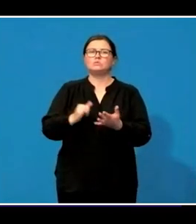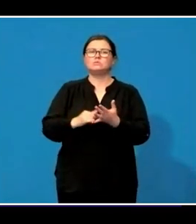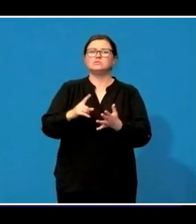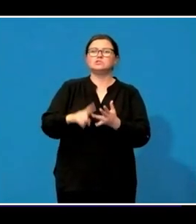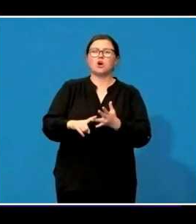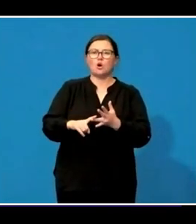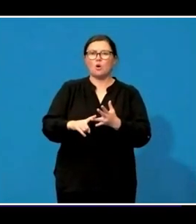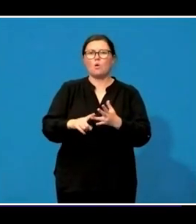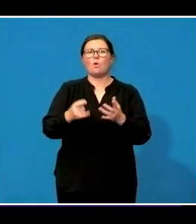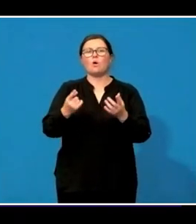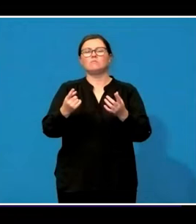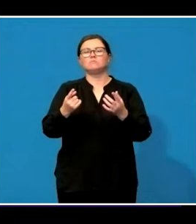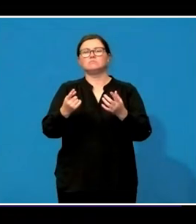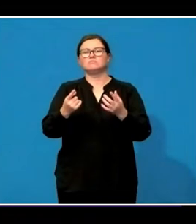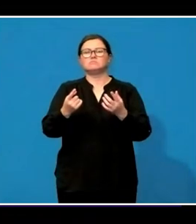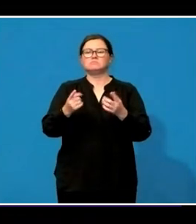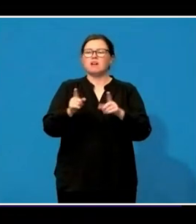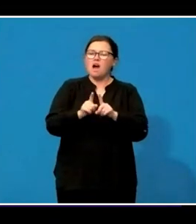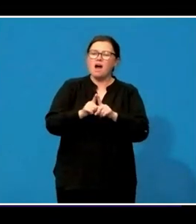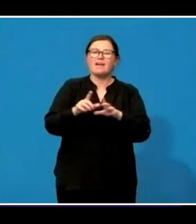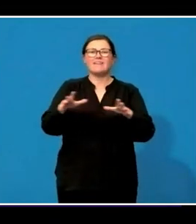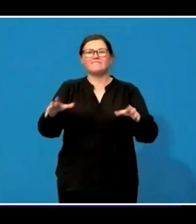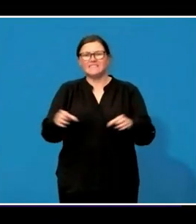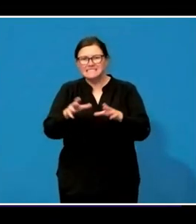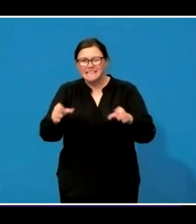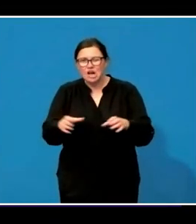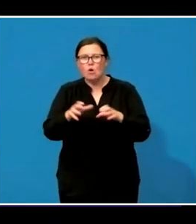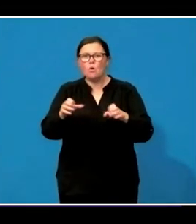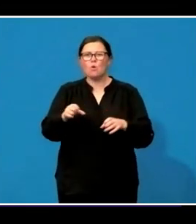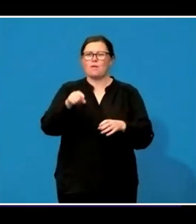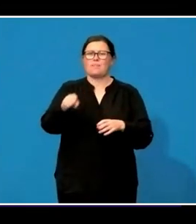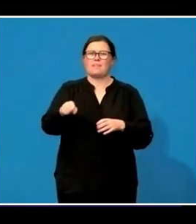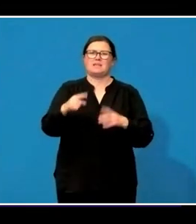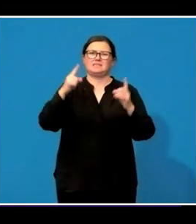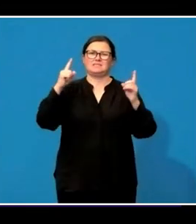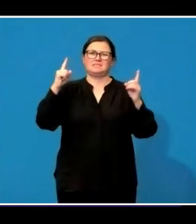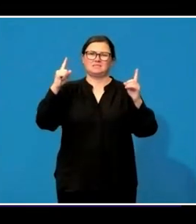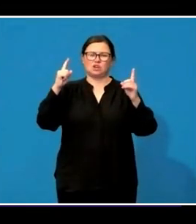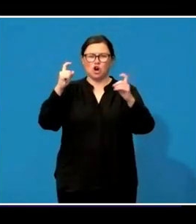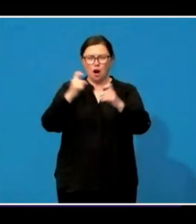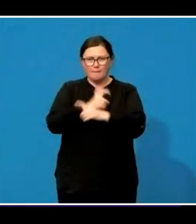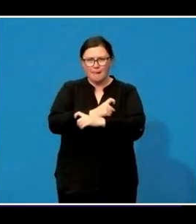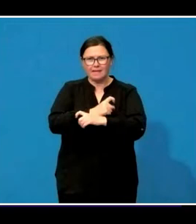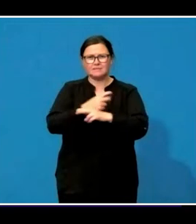physiotherapy were a complex sort of construct for Aboriginal families to absorb